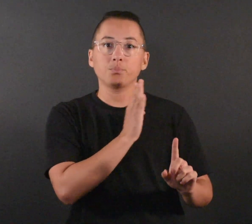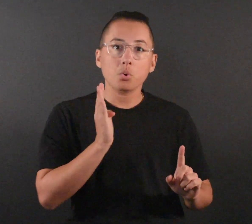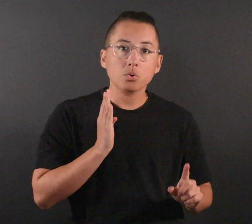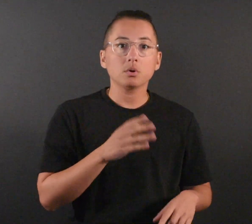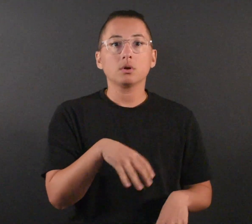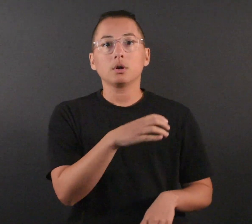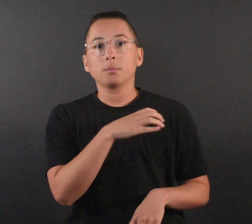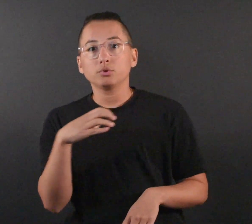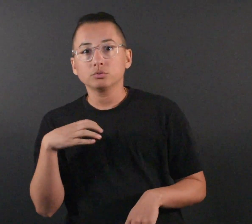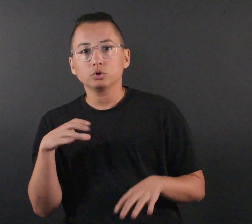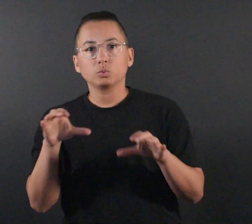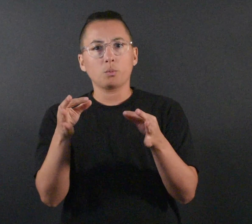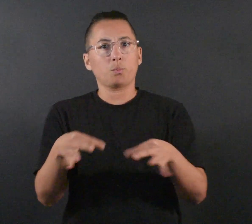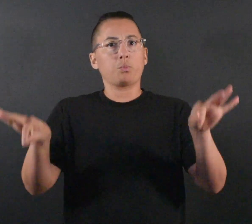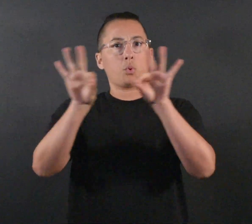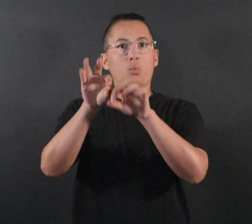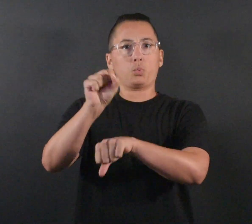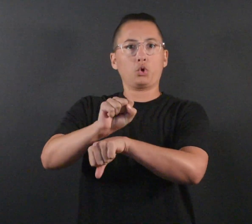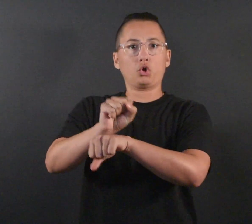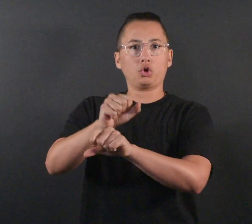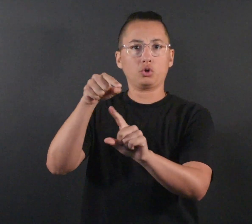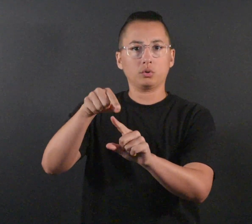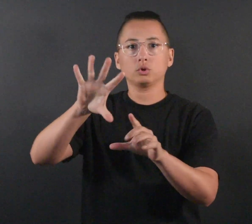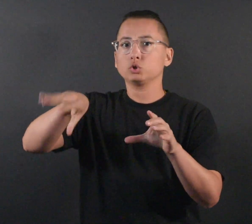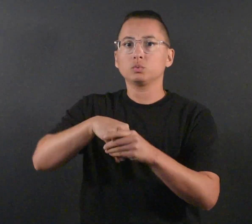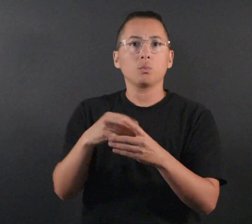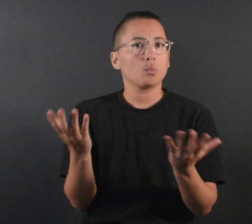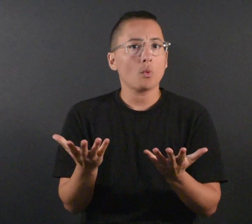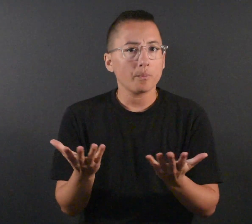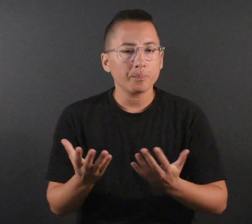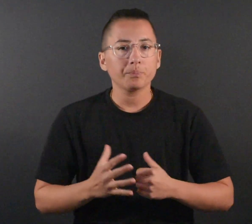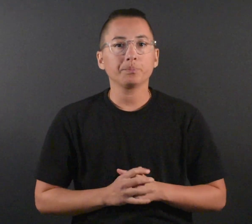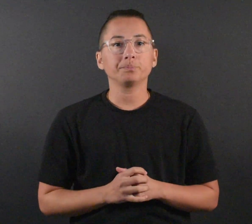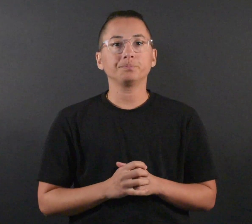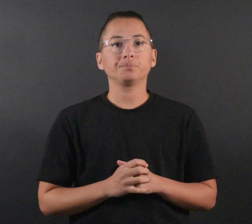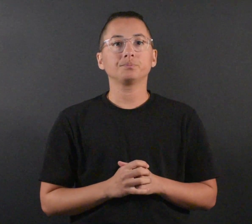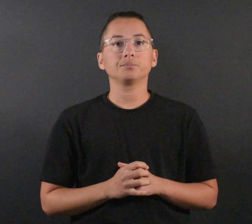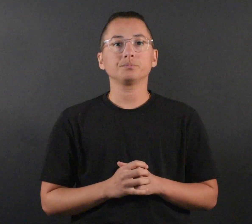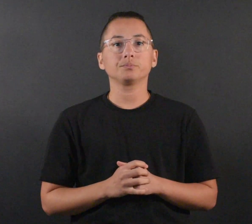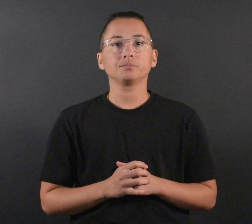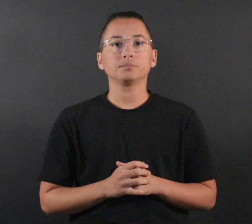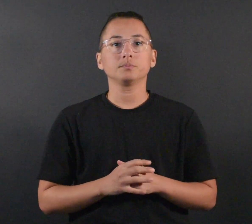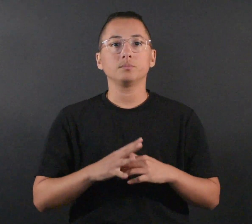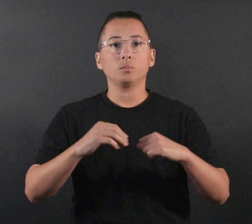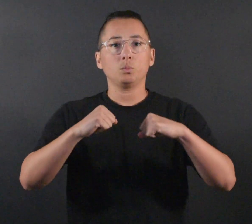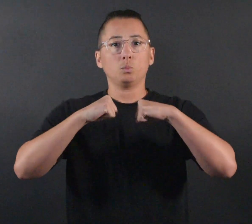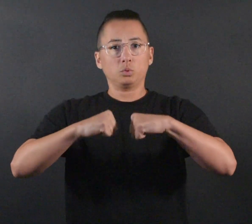State boards and commissions do important work that includes protecting the public,